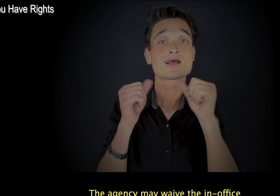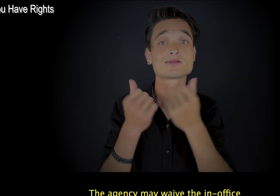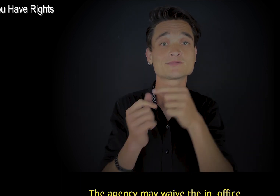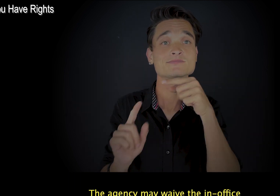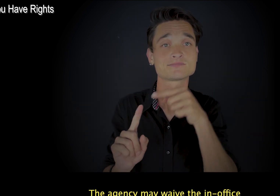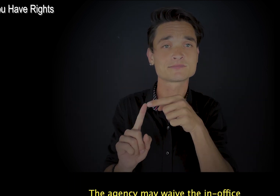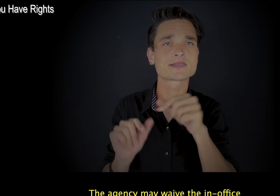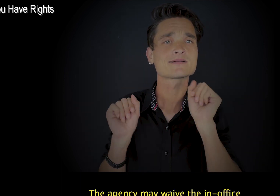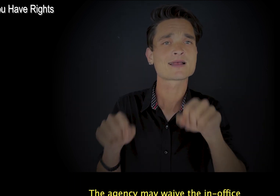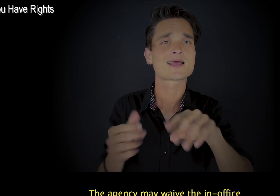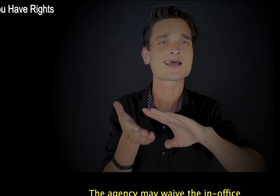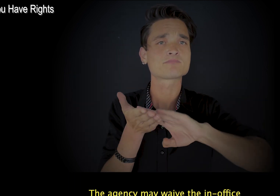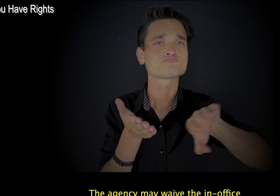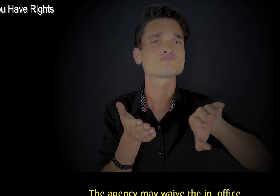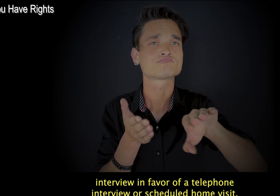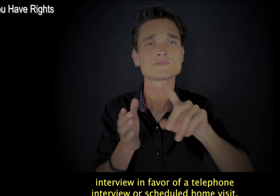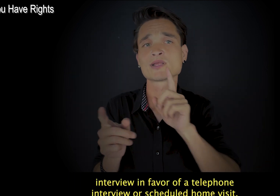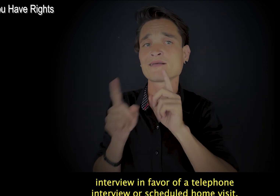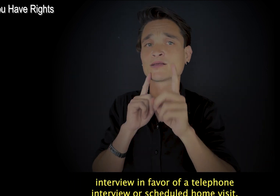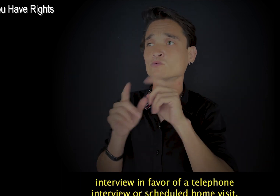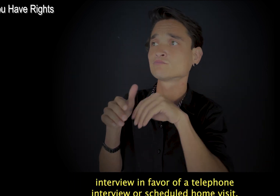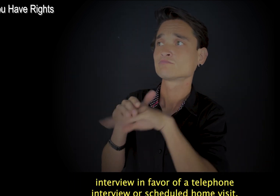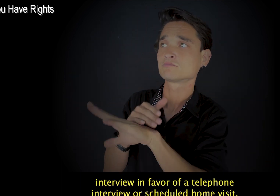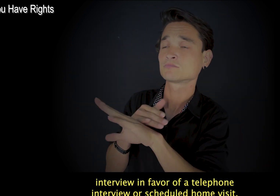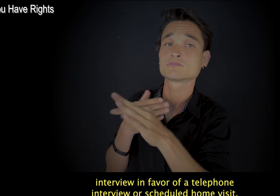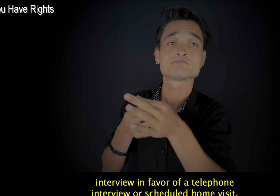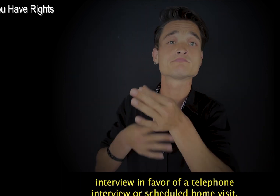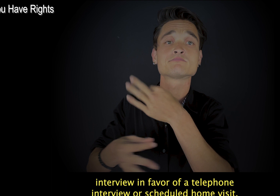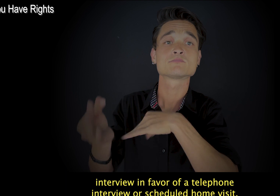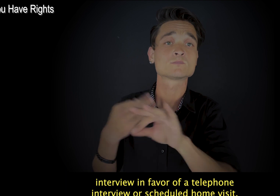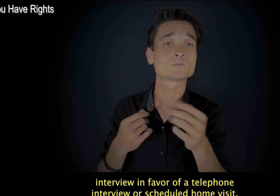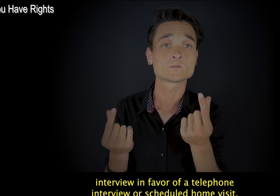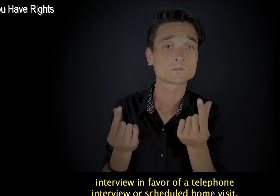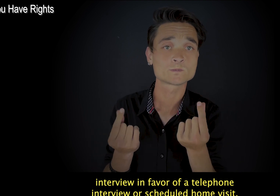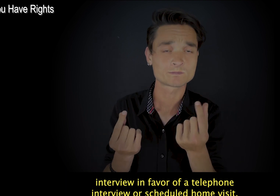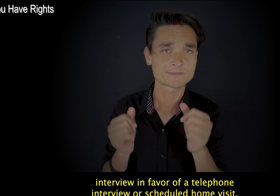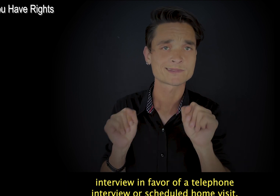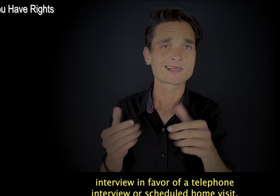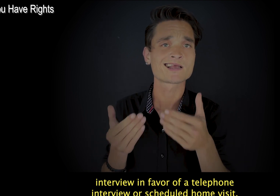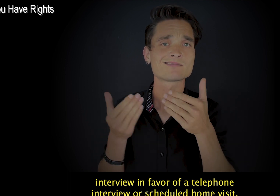The agency may waive the in-office interview in favor of a telephone interview or scheduled home visit.